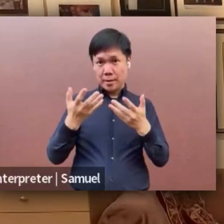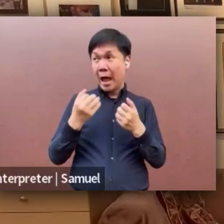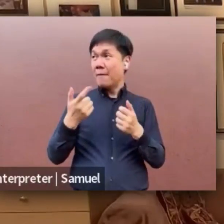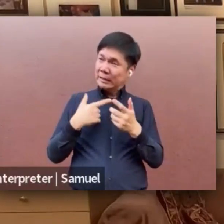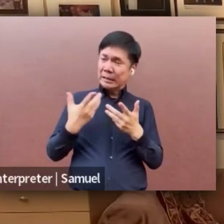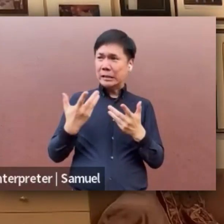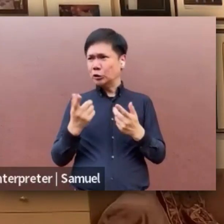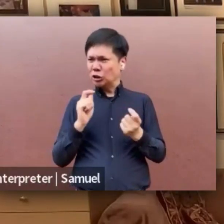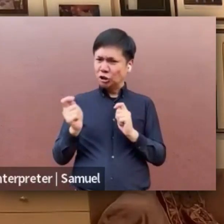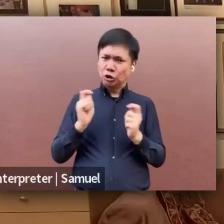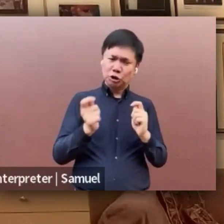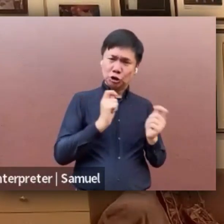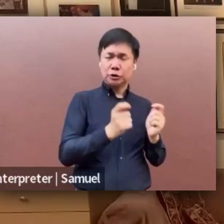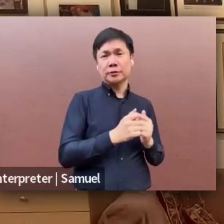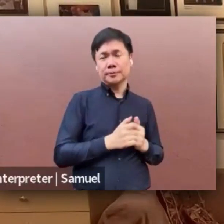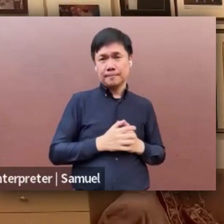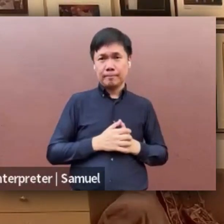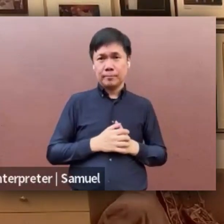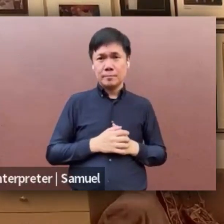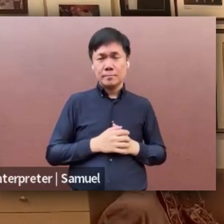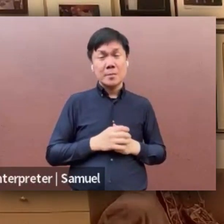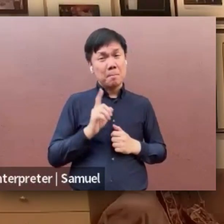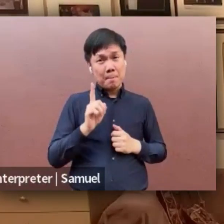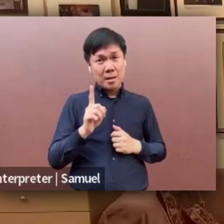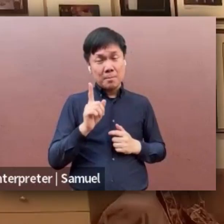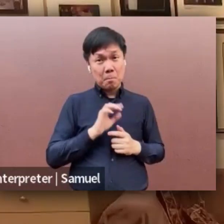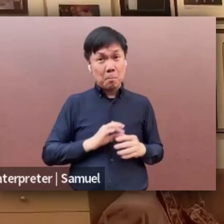And we try very hard to take actions to solve those problems.